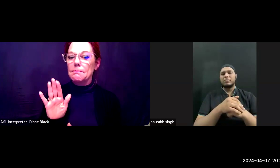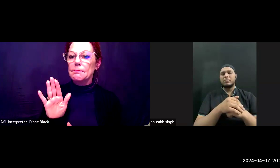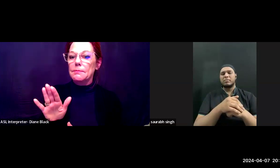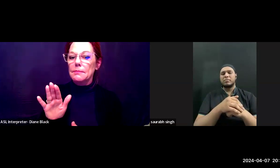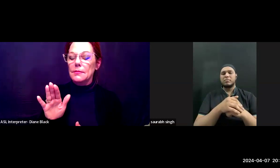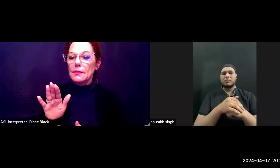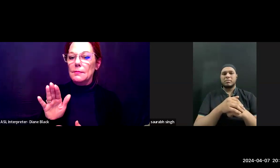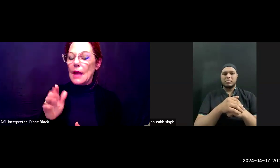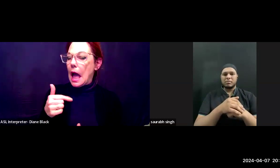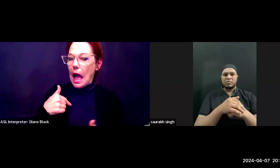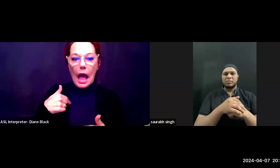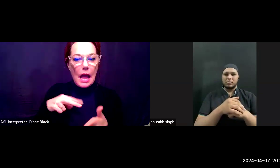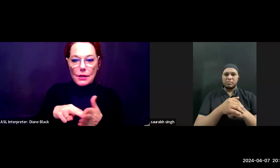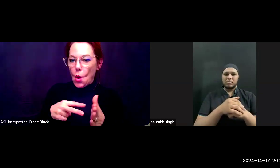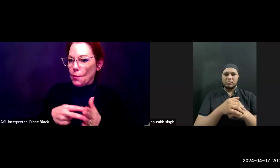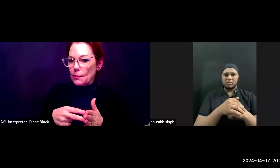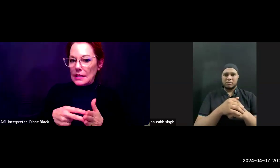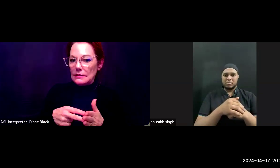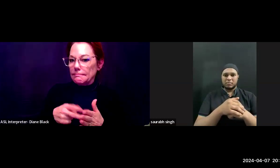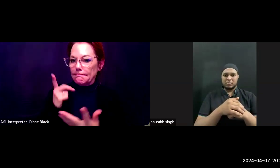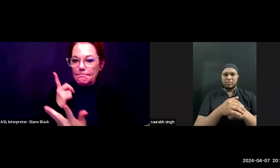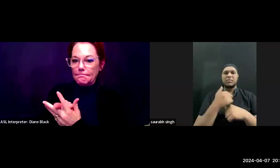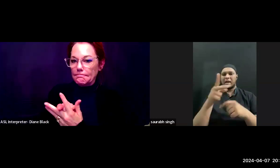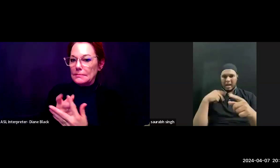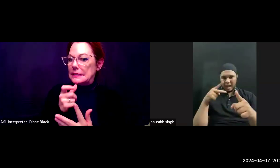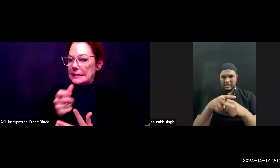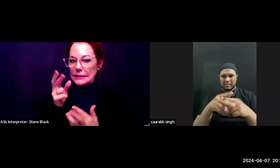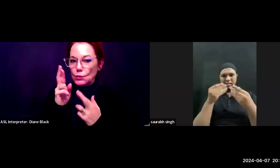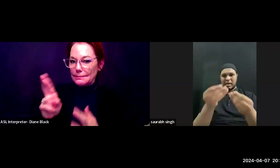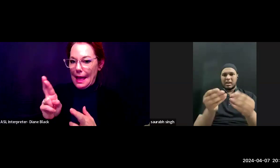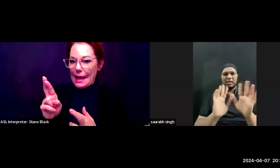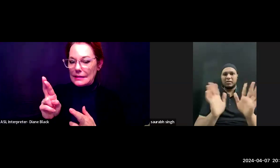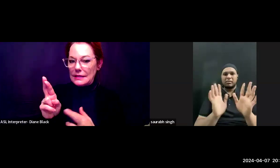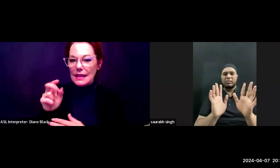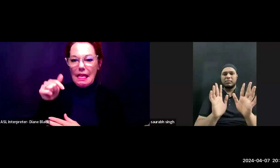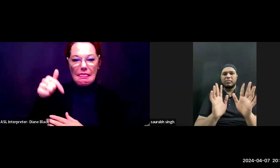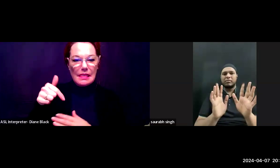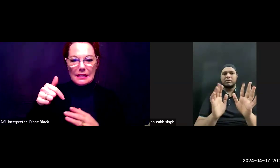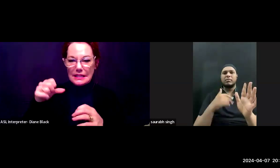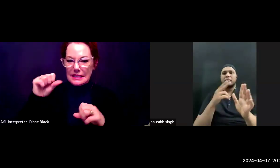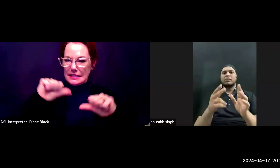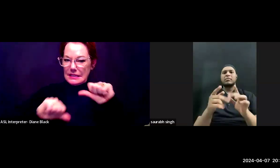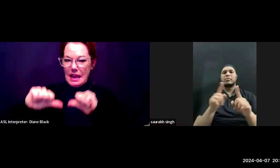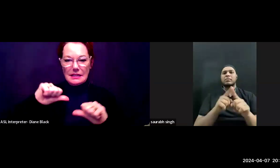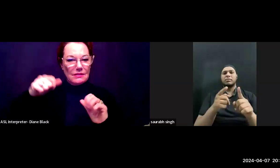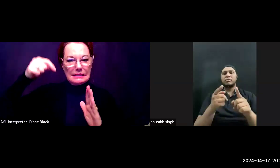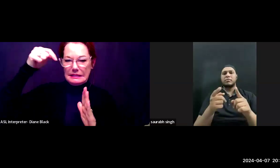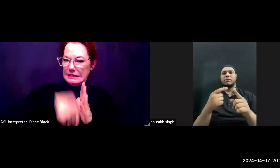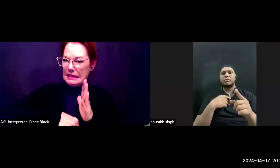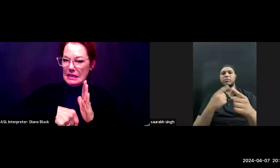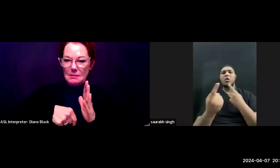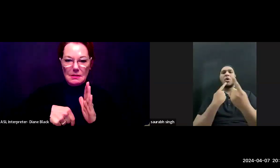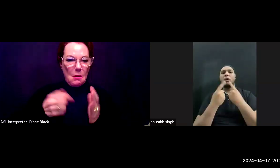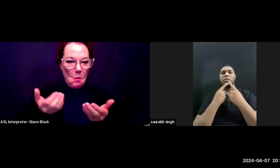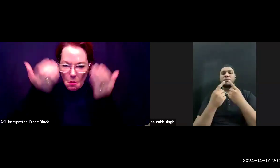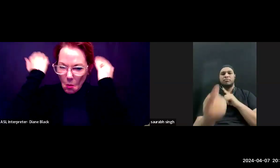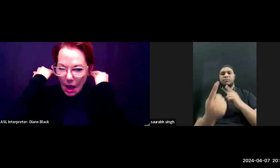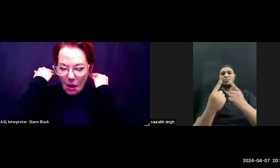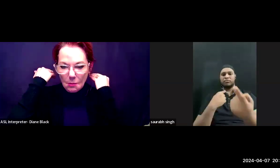no way do I mean disrespect in any way okay this is too scientific for the for everybody. Perhaps if